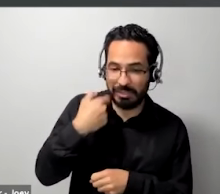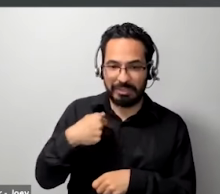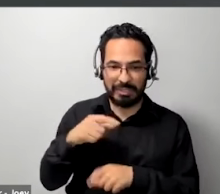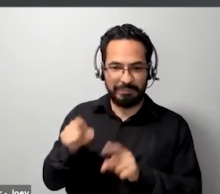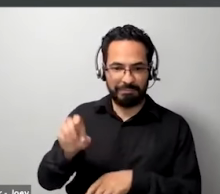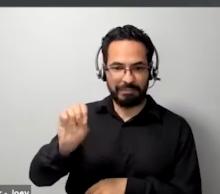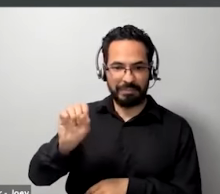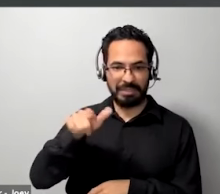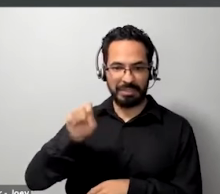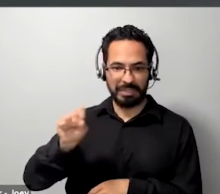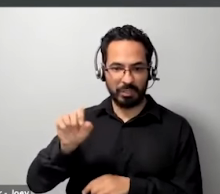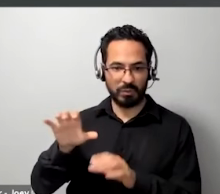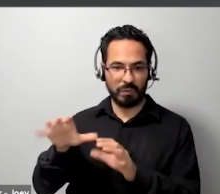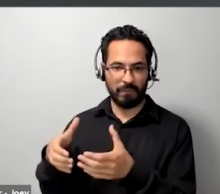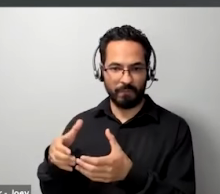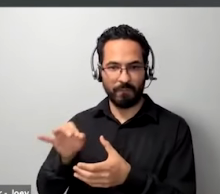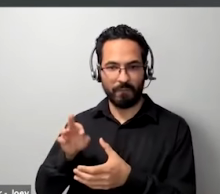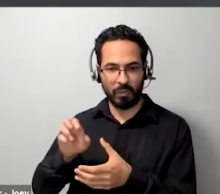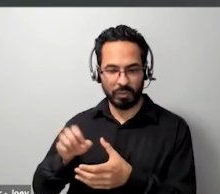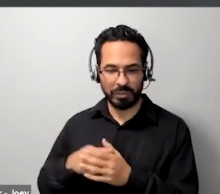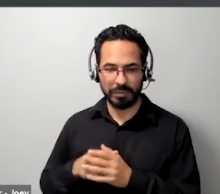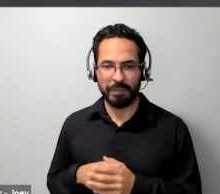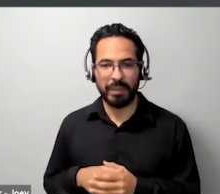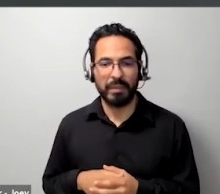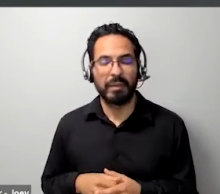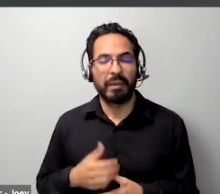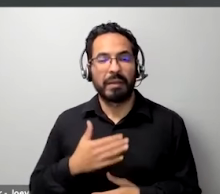And so what of my, you know,